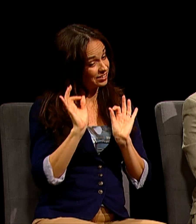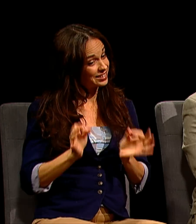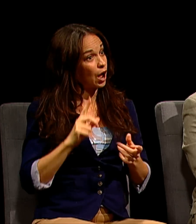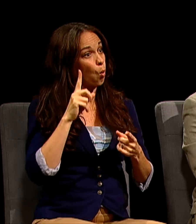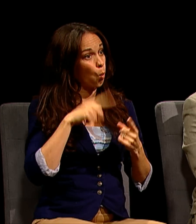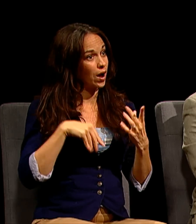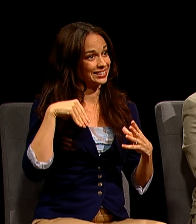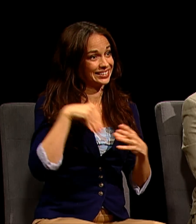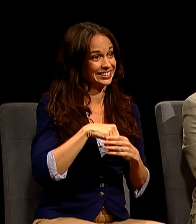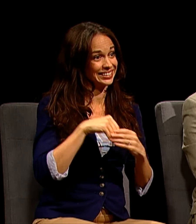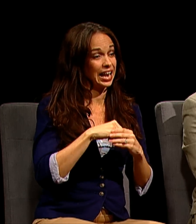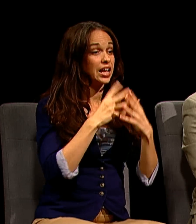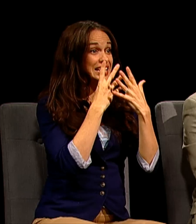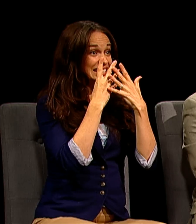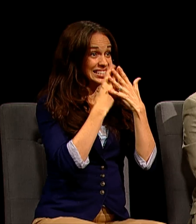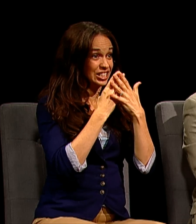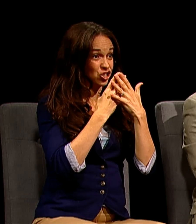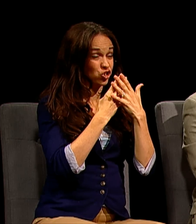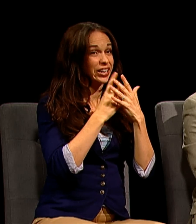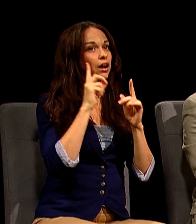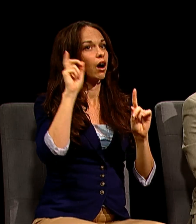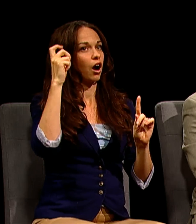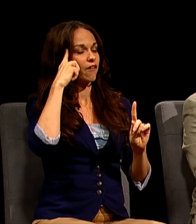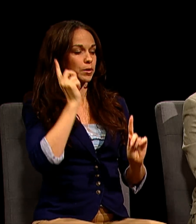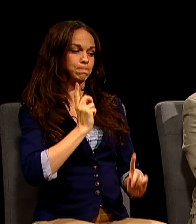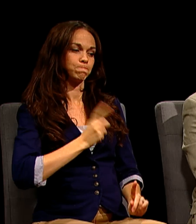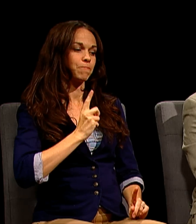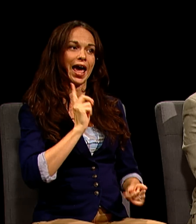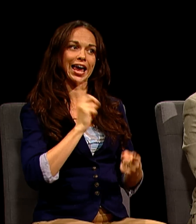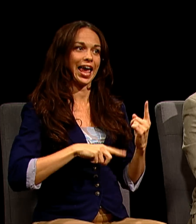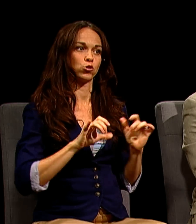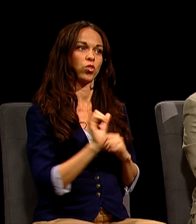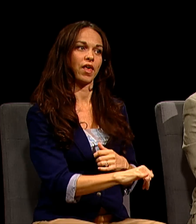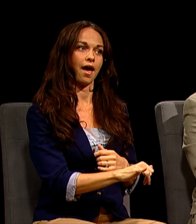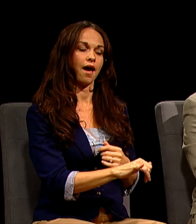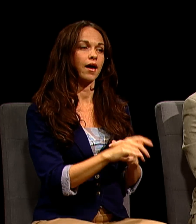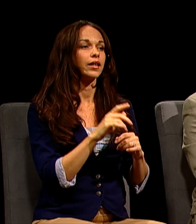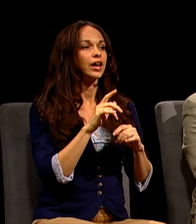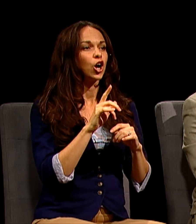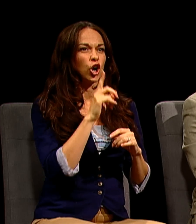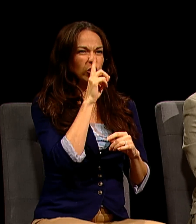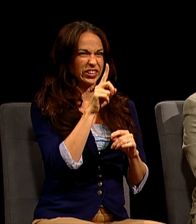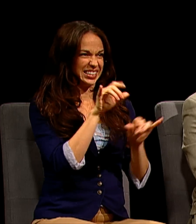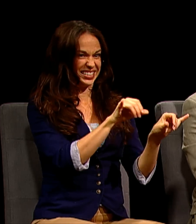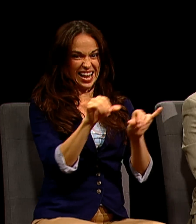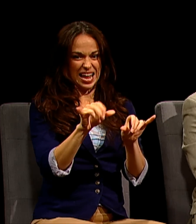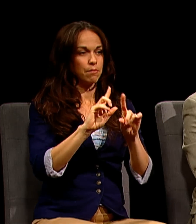Censoring is when the government tells you "You can't do anything." I mean it's effectively the same but it's the matter of who does it.